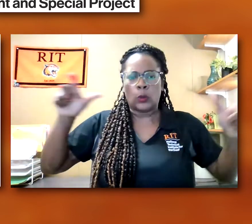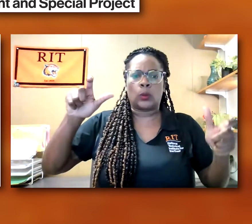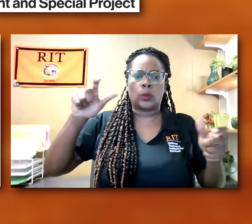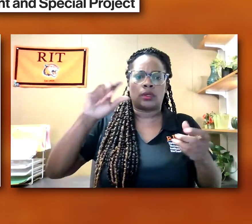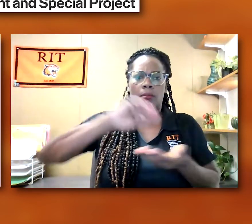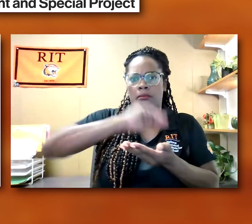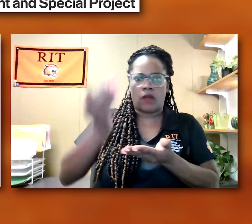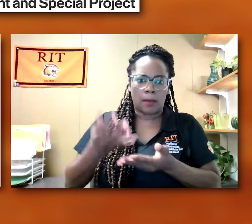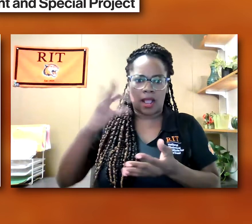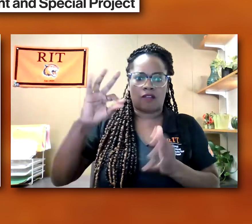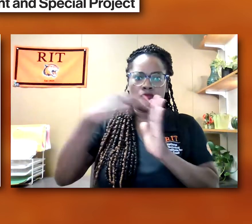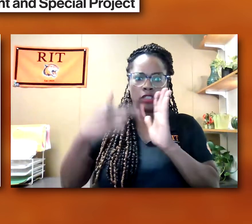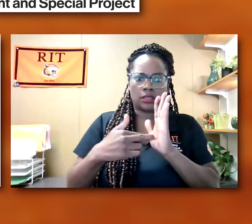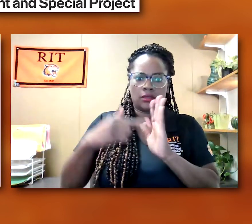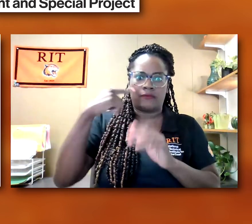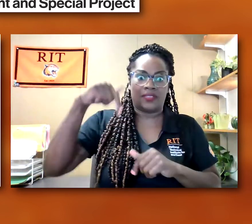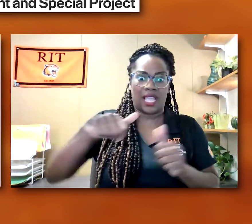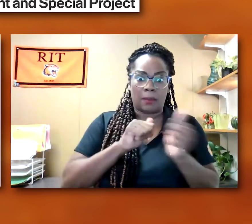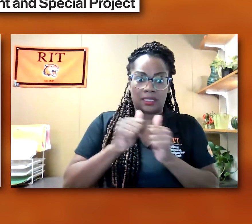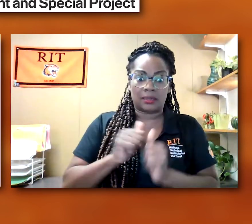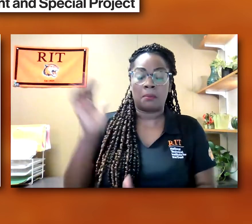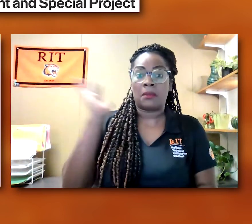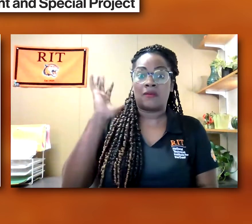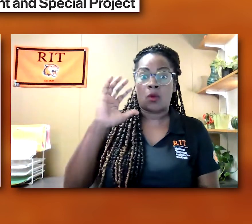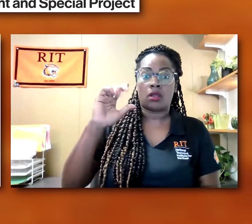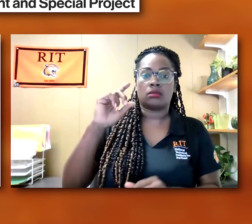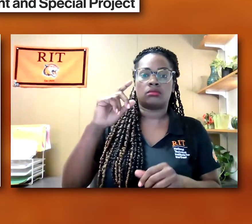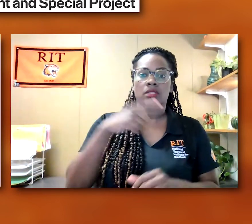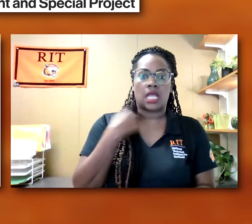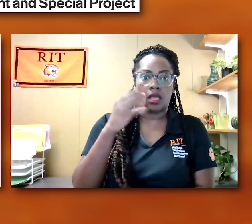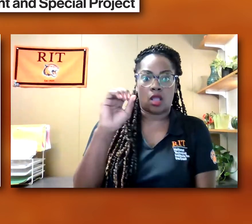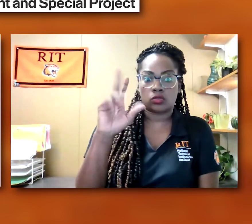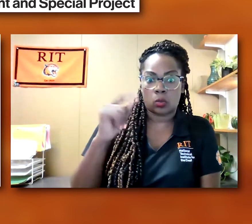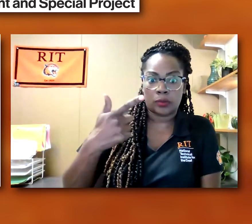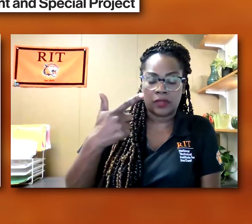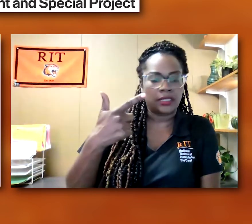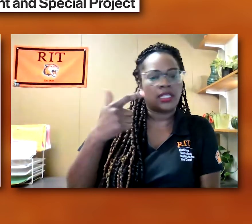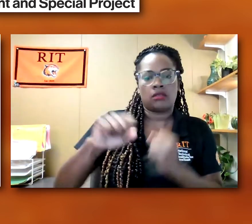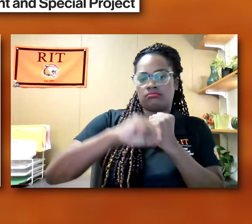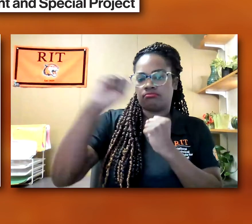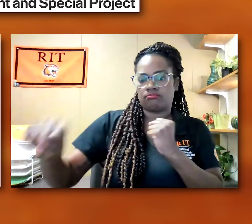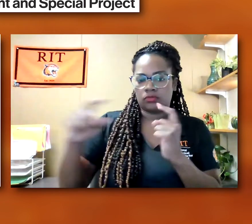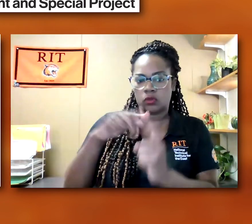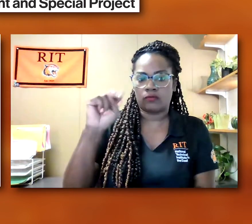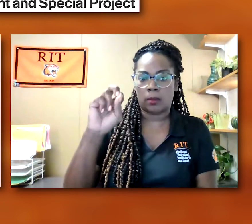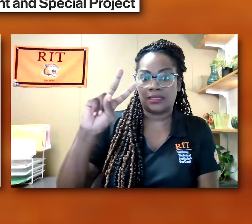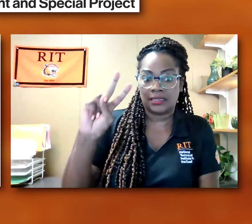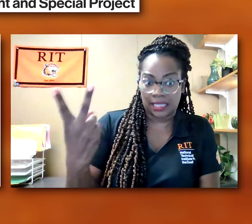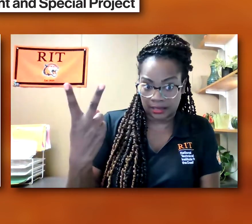And we've received a really large volume of registrants for this competition. In the past, the deadline was October,